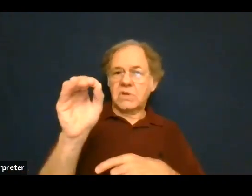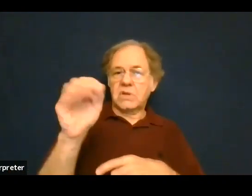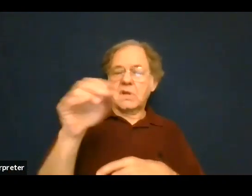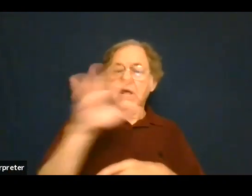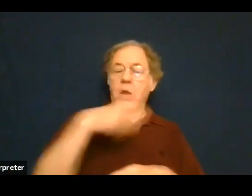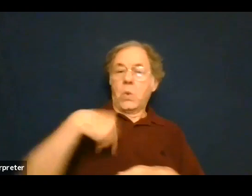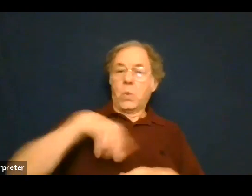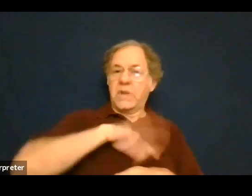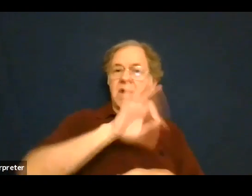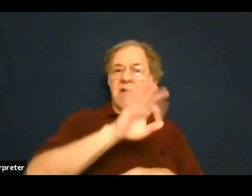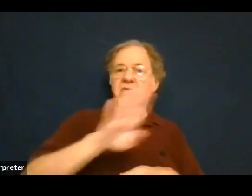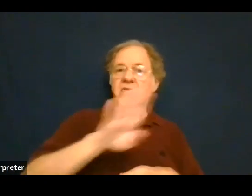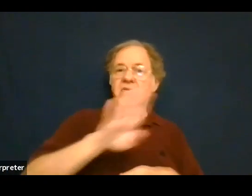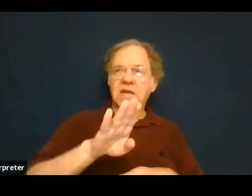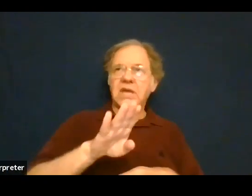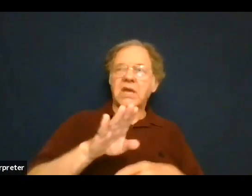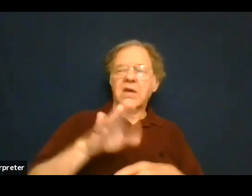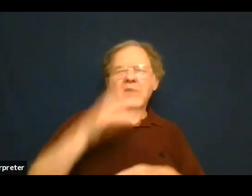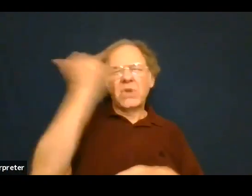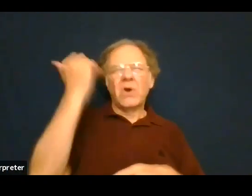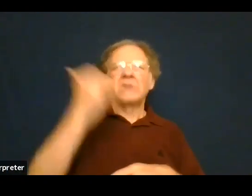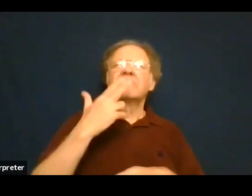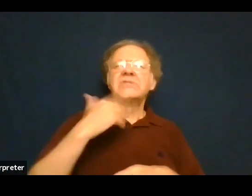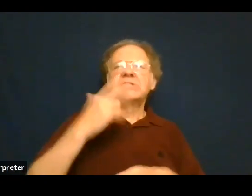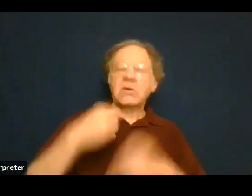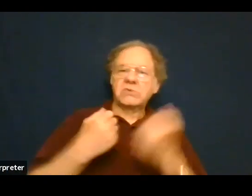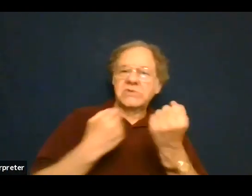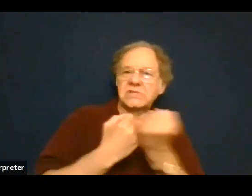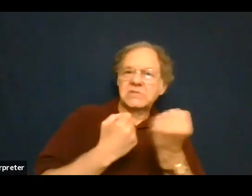sponsorships that have come from other foundations and also